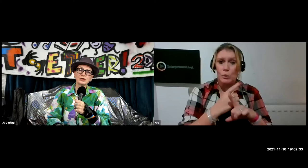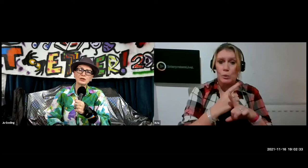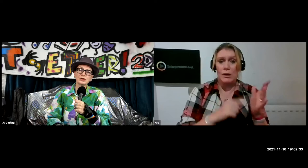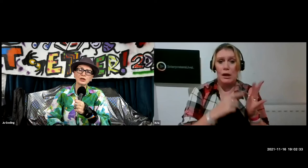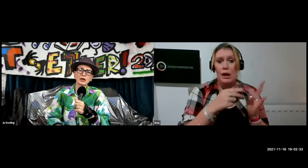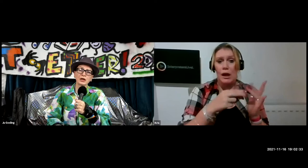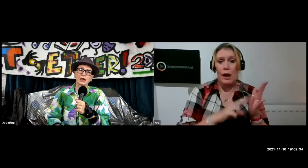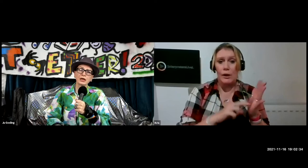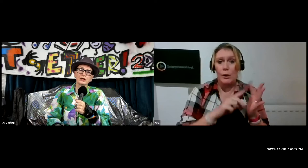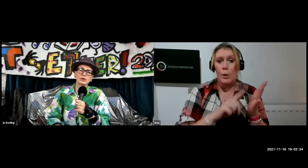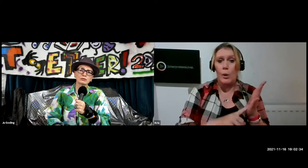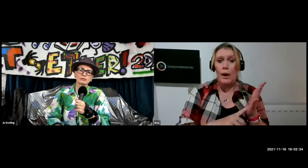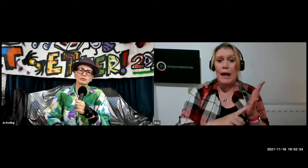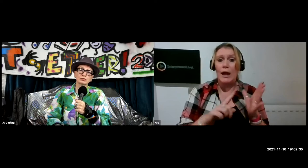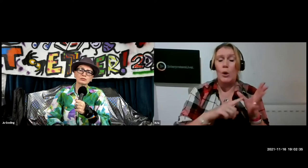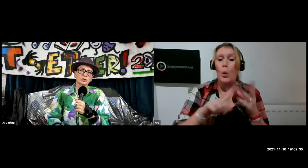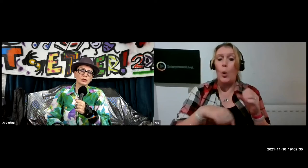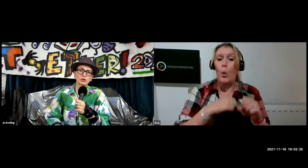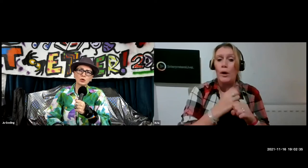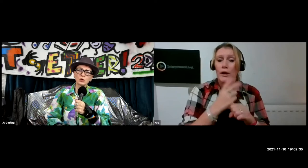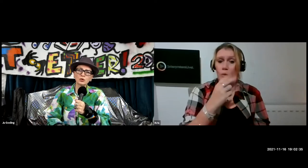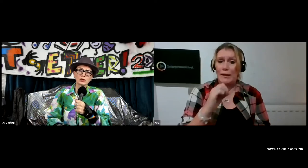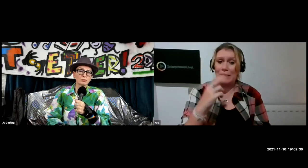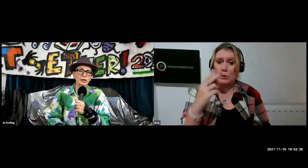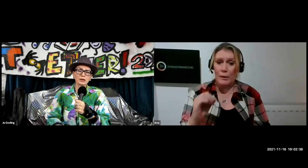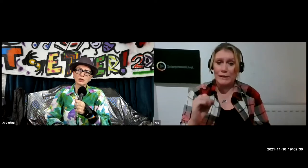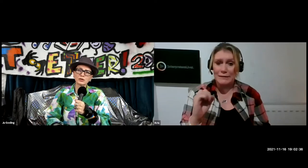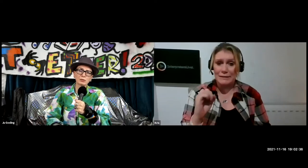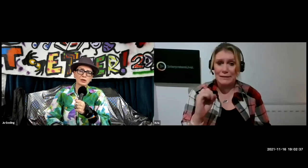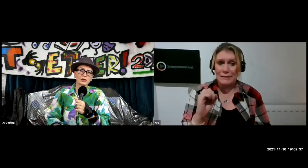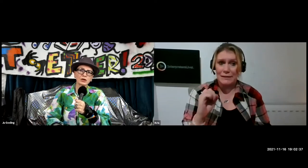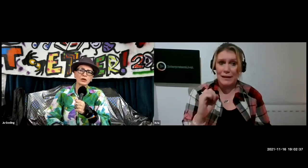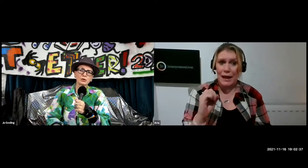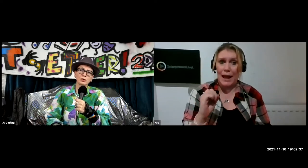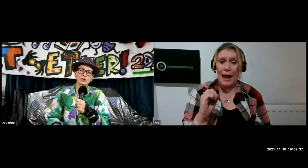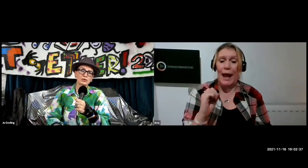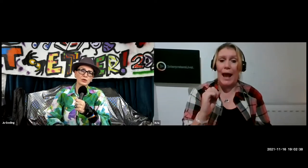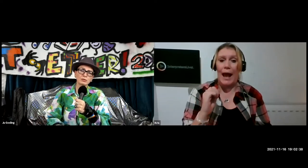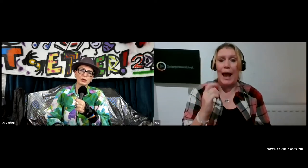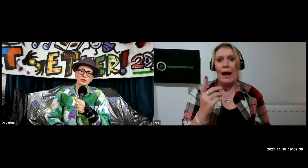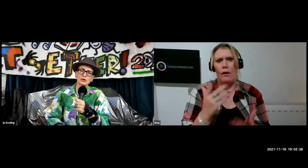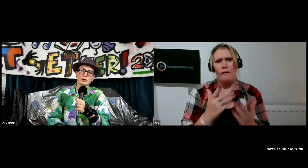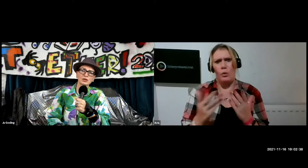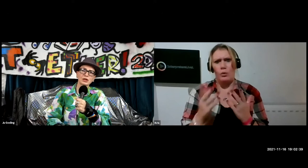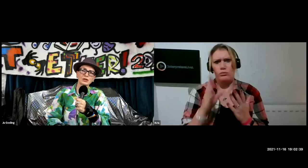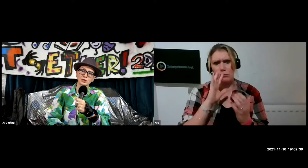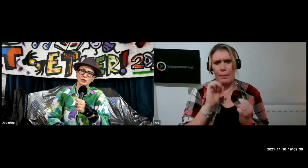and of course, Black Lives Matter was very much the subject of the